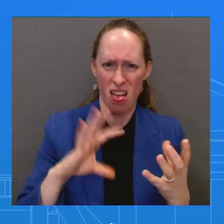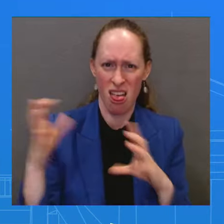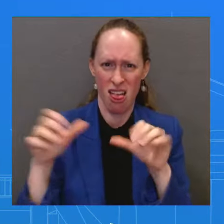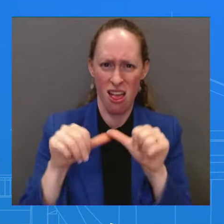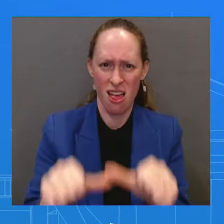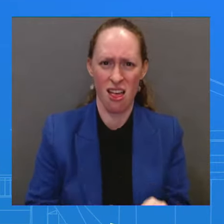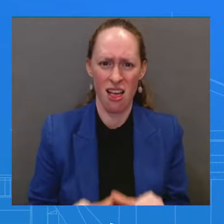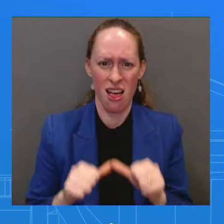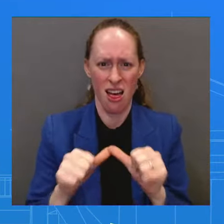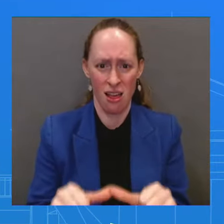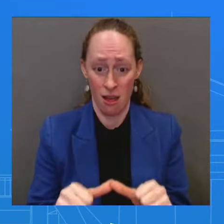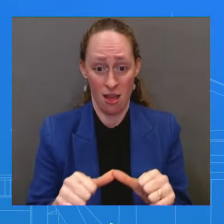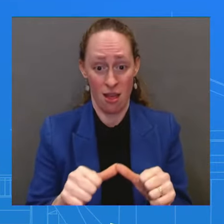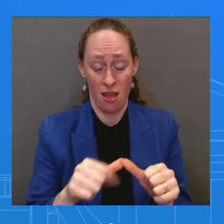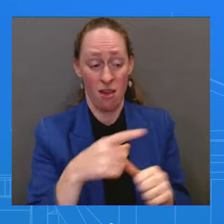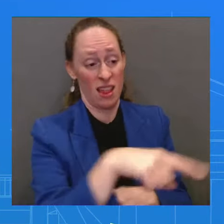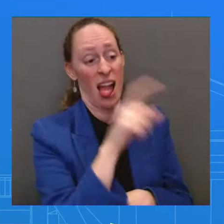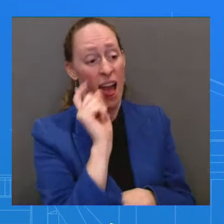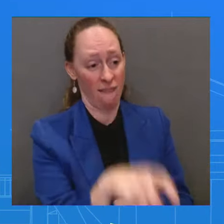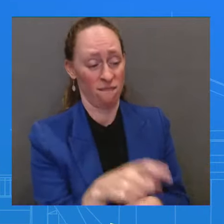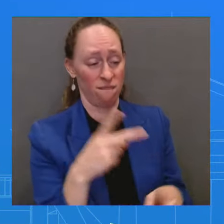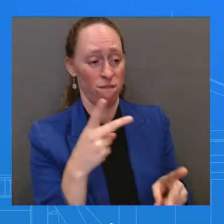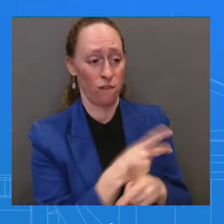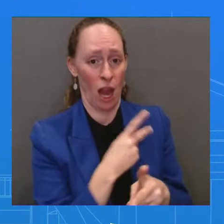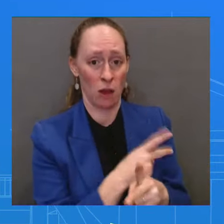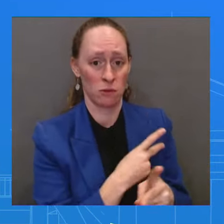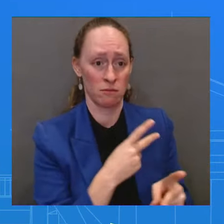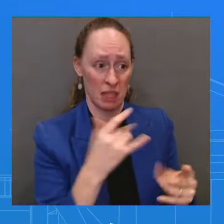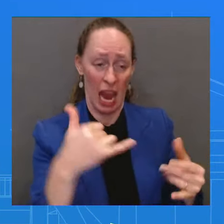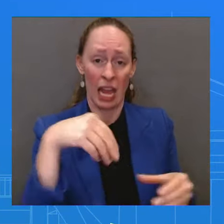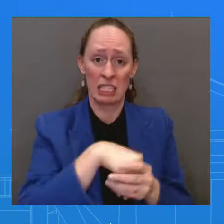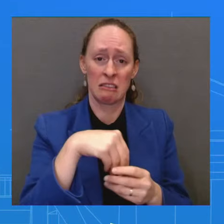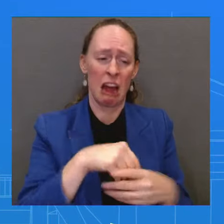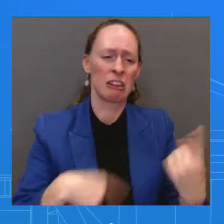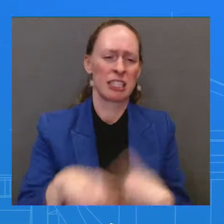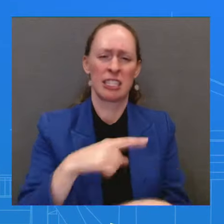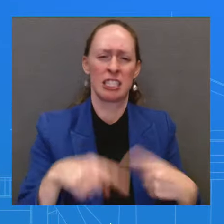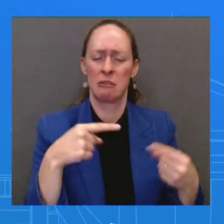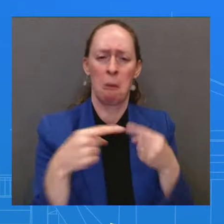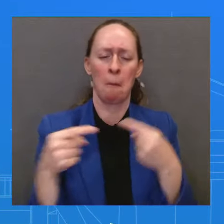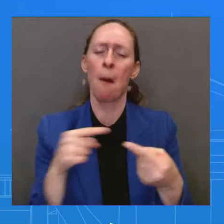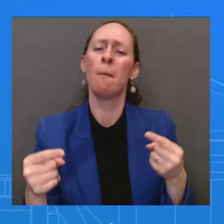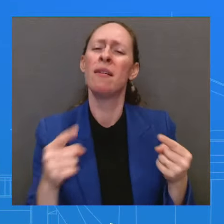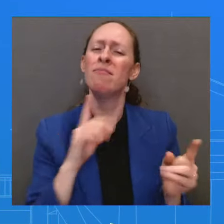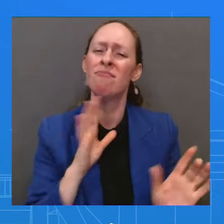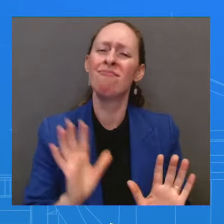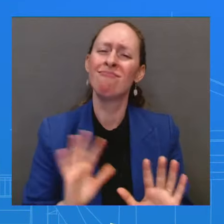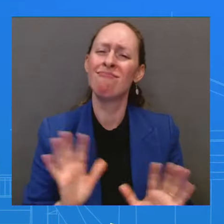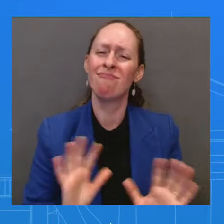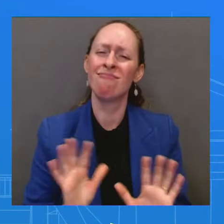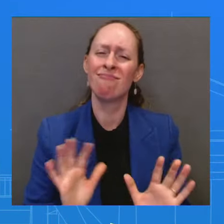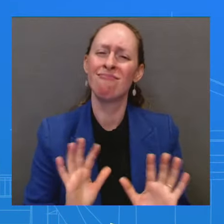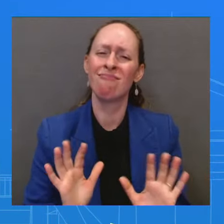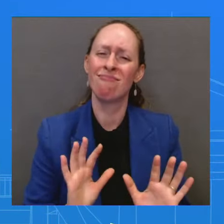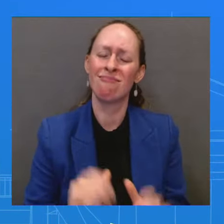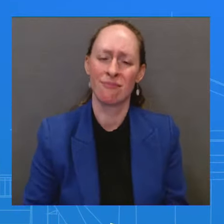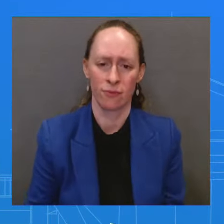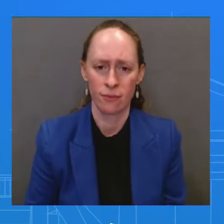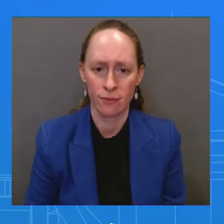And the President is willing and ready, as he has for the last two years, to work in a bipartisan way to get the job done for the American people. The Press: Karine -- Ms. Jean-Pierre: Go ahead.